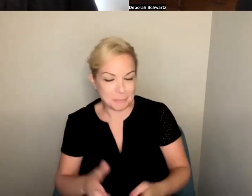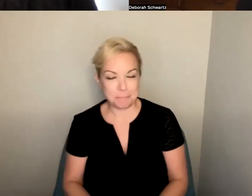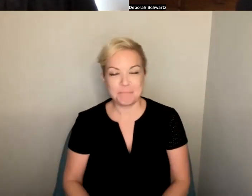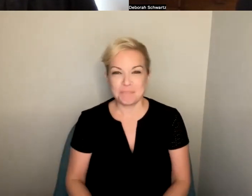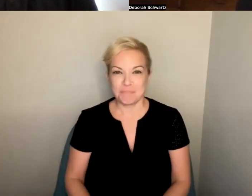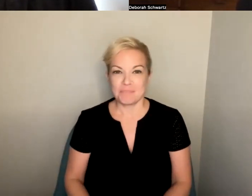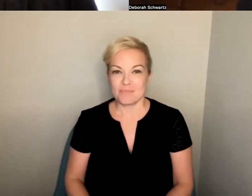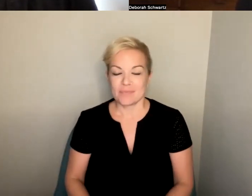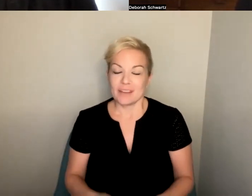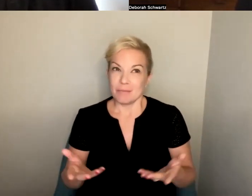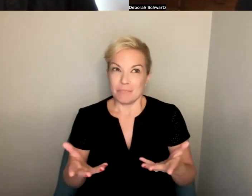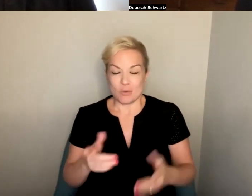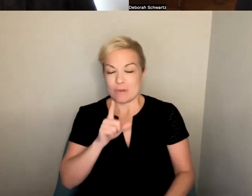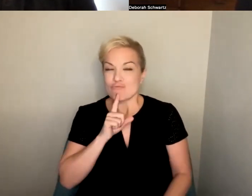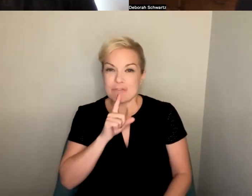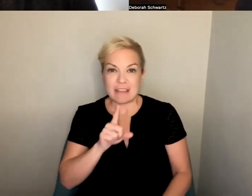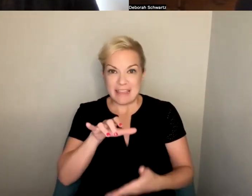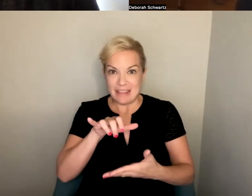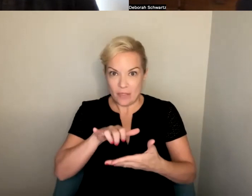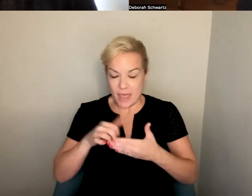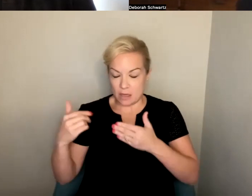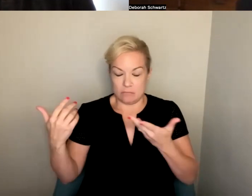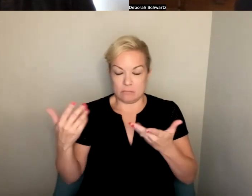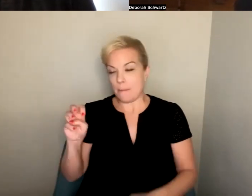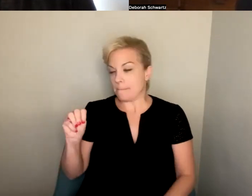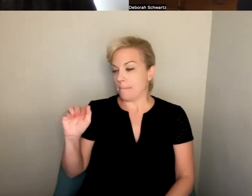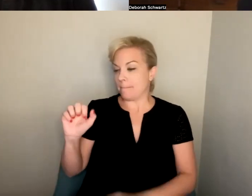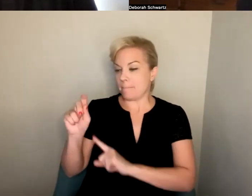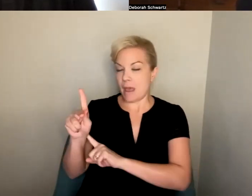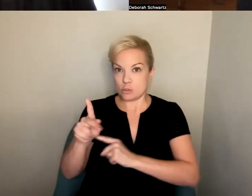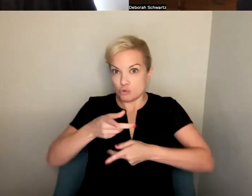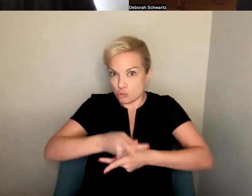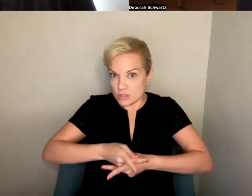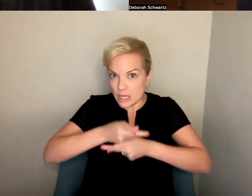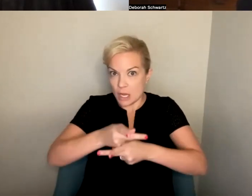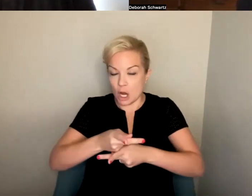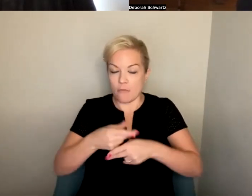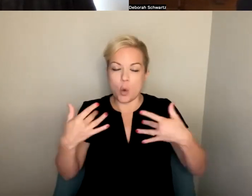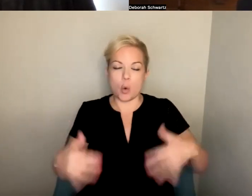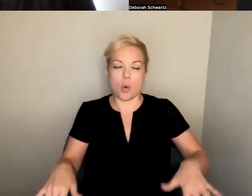a really big responsibility to caretake one of those masks and, you know, and so there,